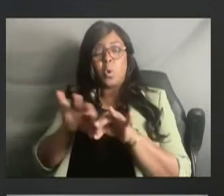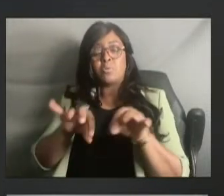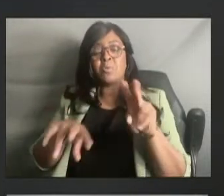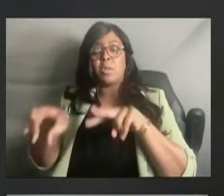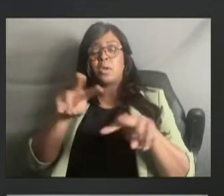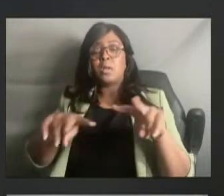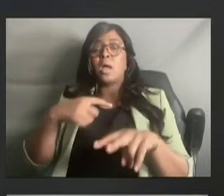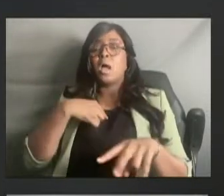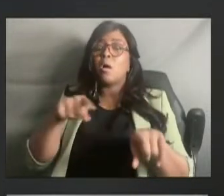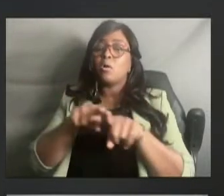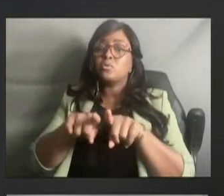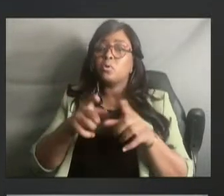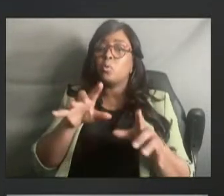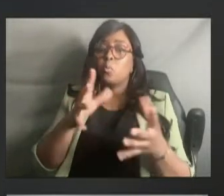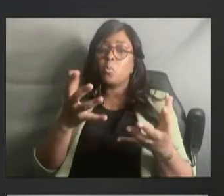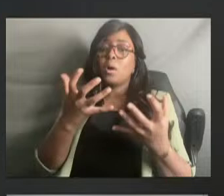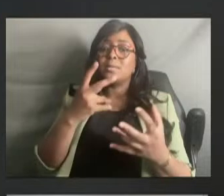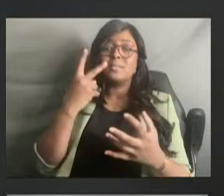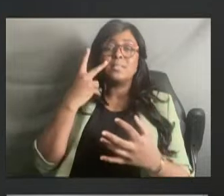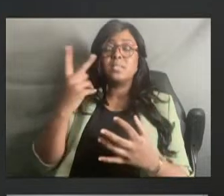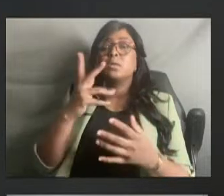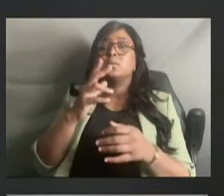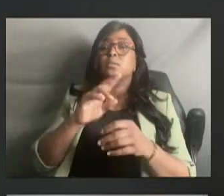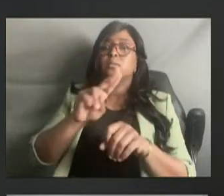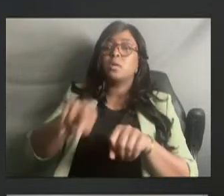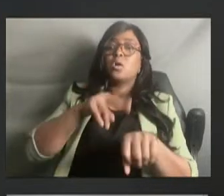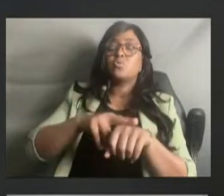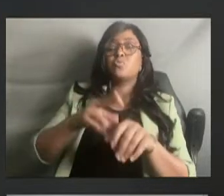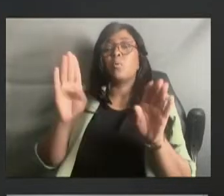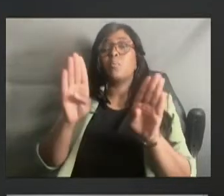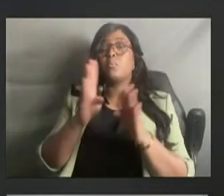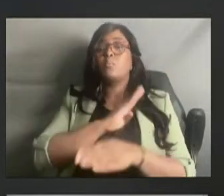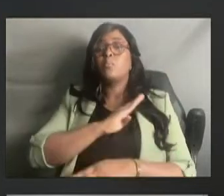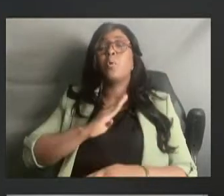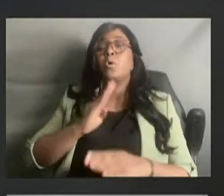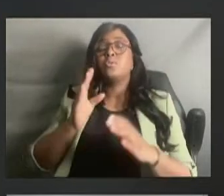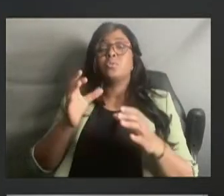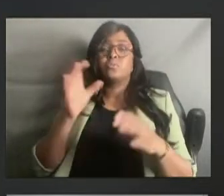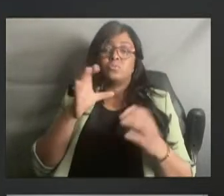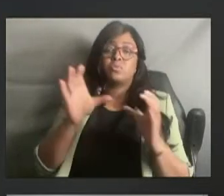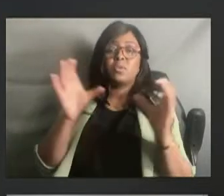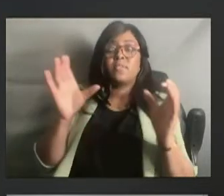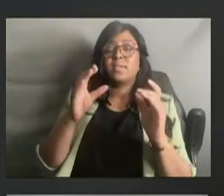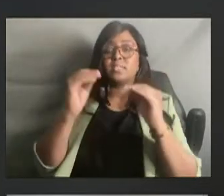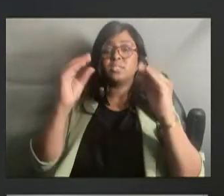something that that is worth it for us to look at. I'd also love